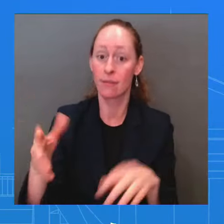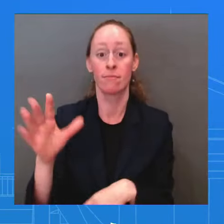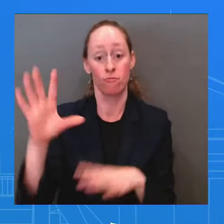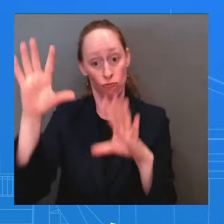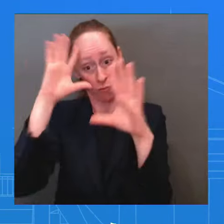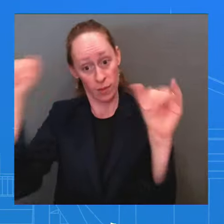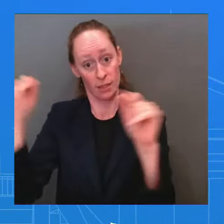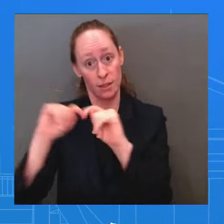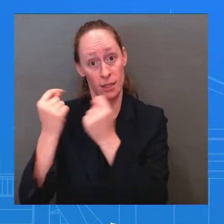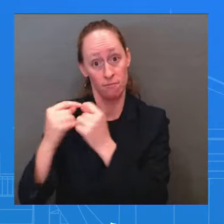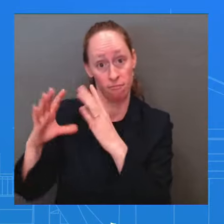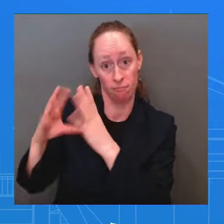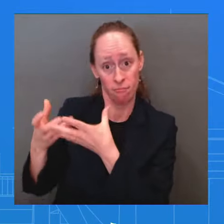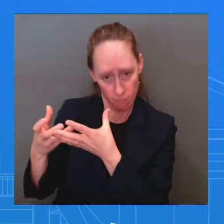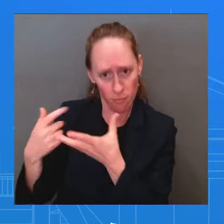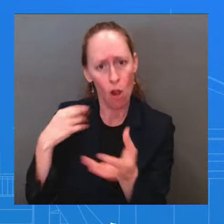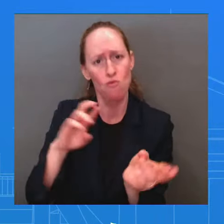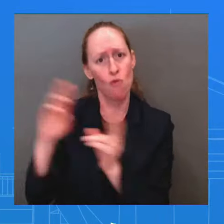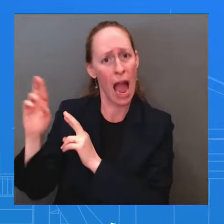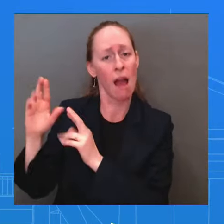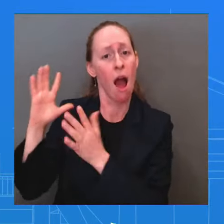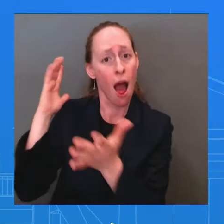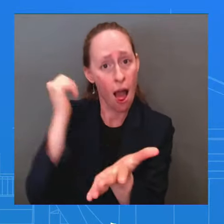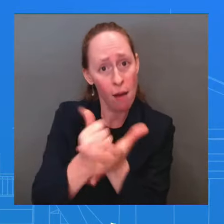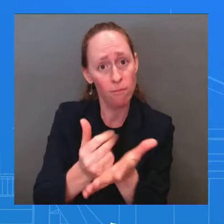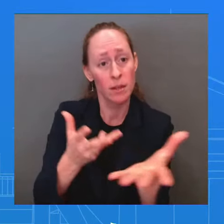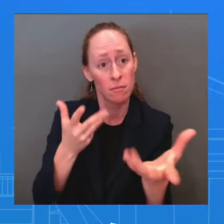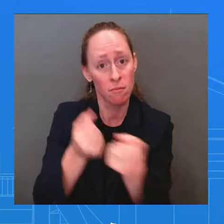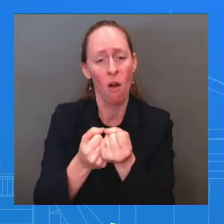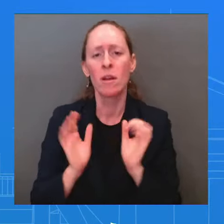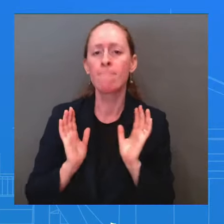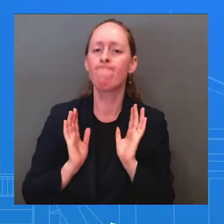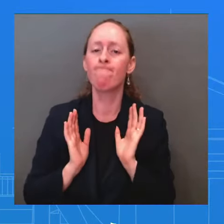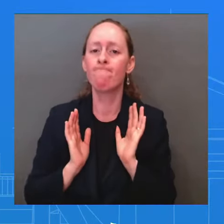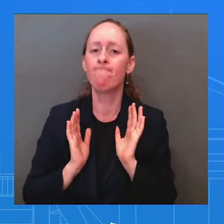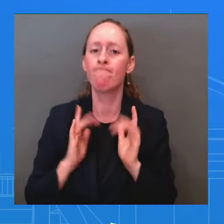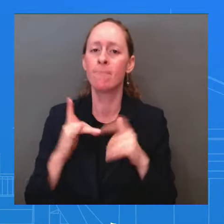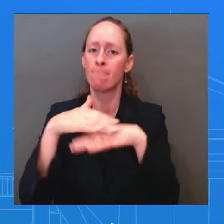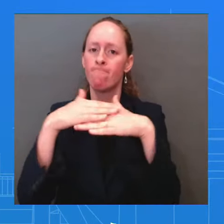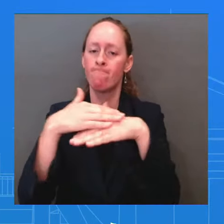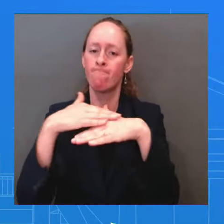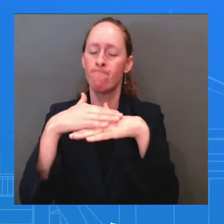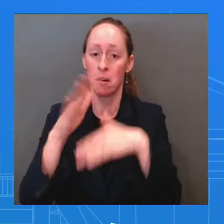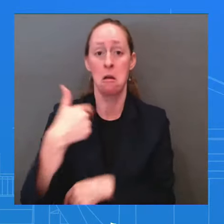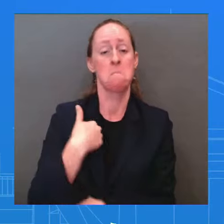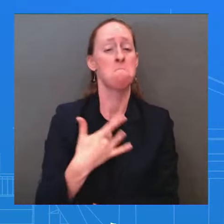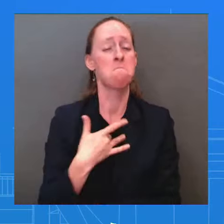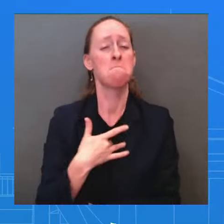But certainly, we are glad to hear that tomorrow -- that they're going to continue to have the conversation.